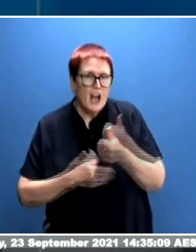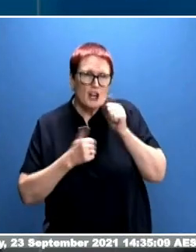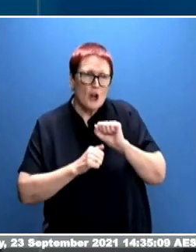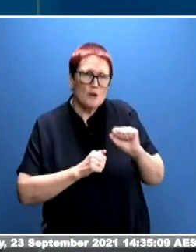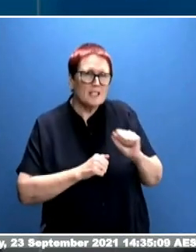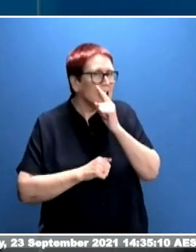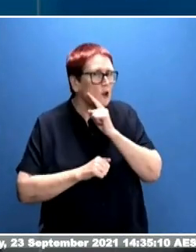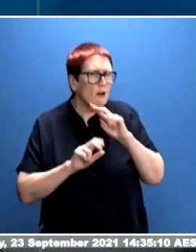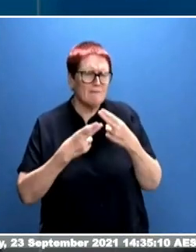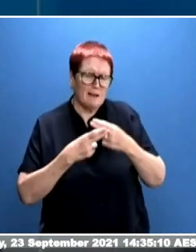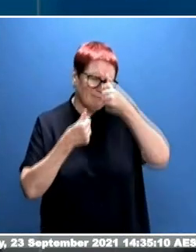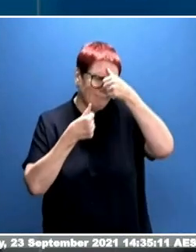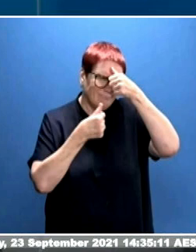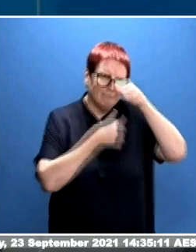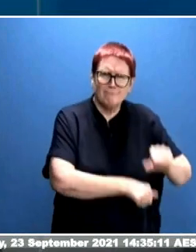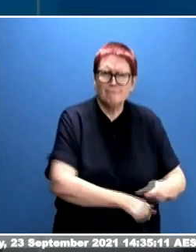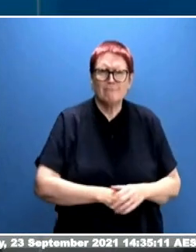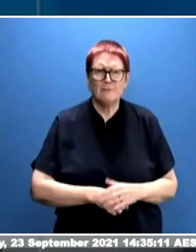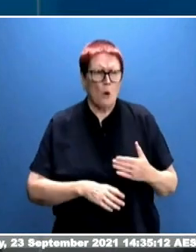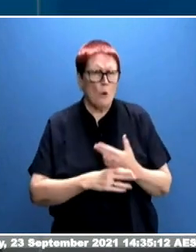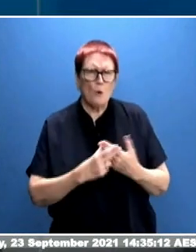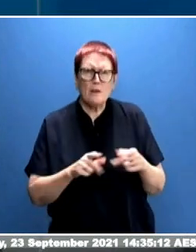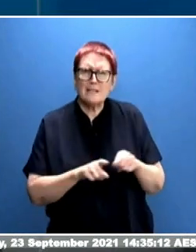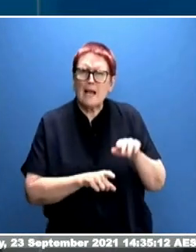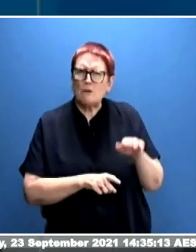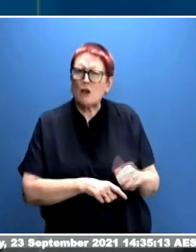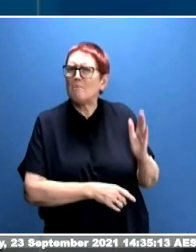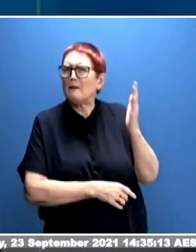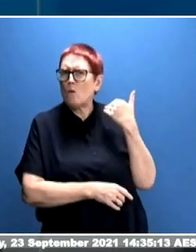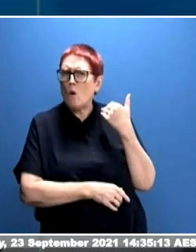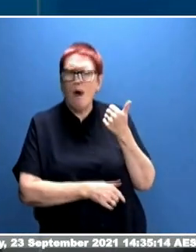has worked with her in the past, so that relationship is ongoing.